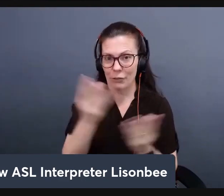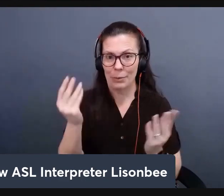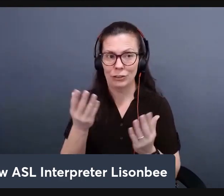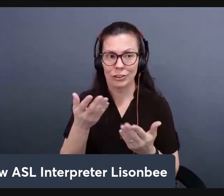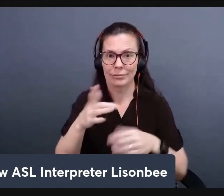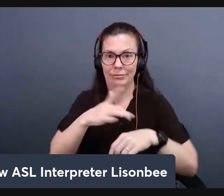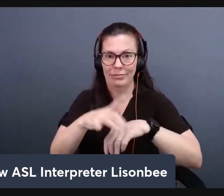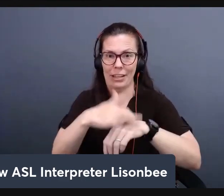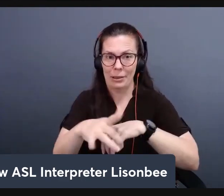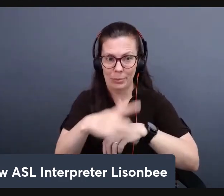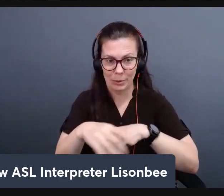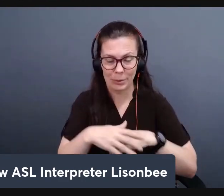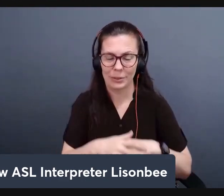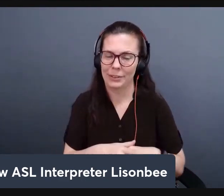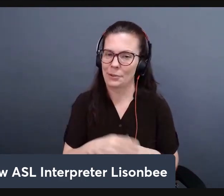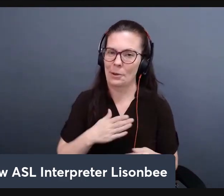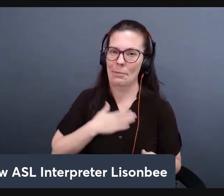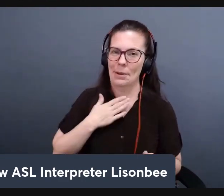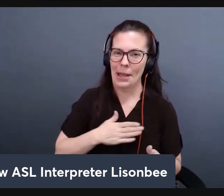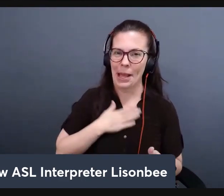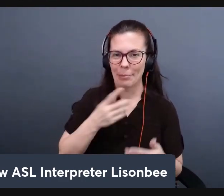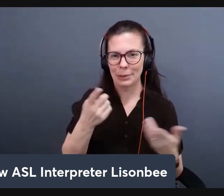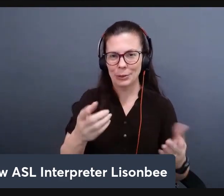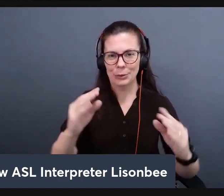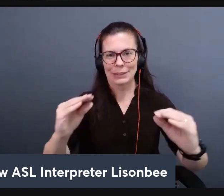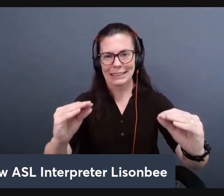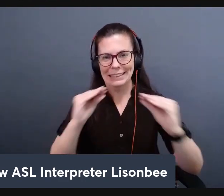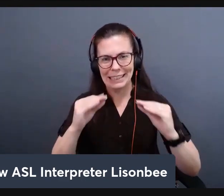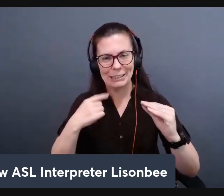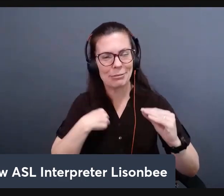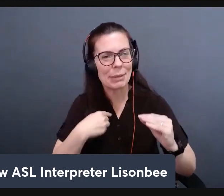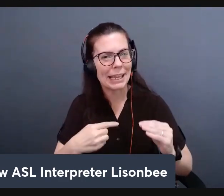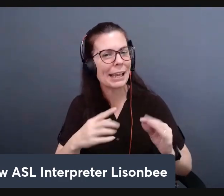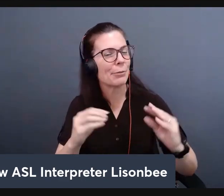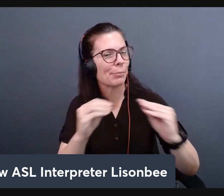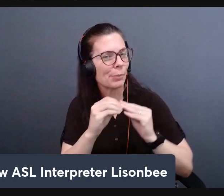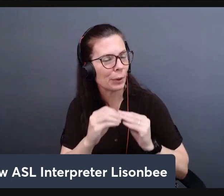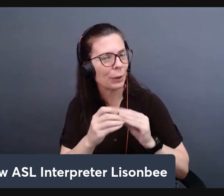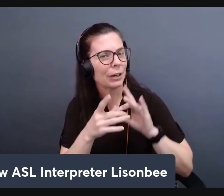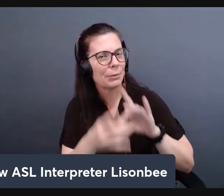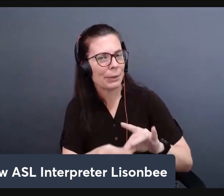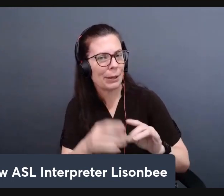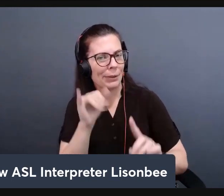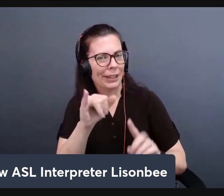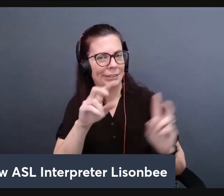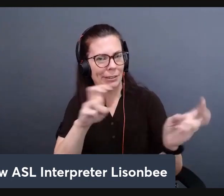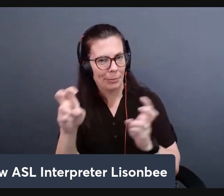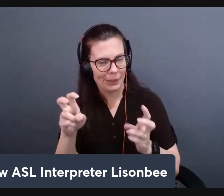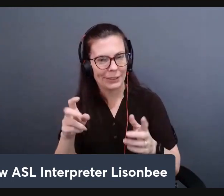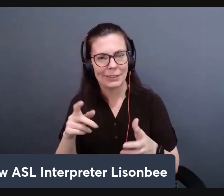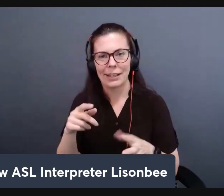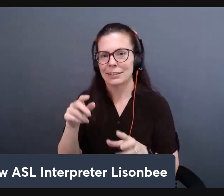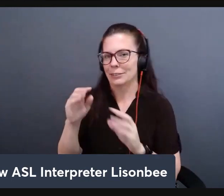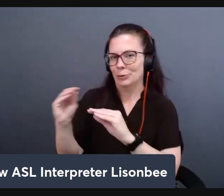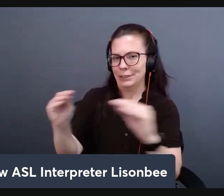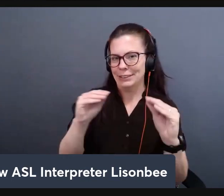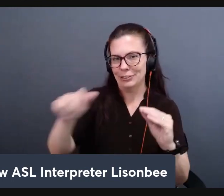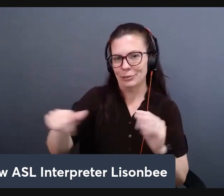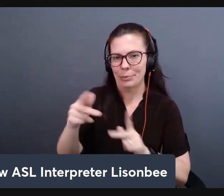so I'm happy to have you to teach me more about it and to teach our folks joining us here as well.